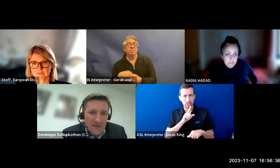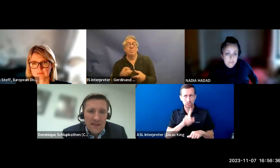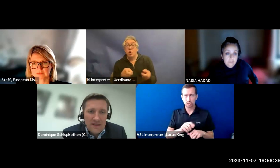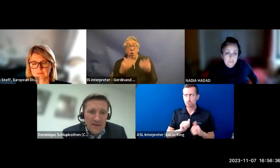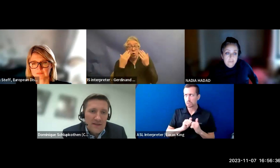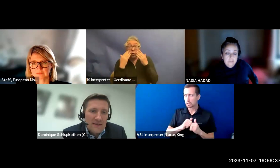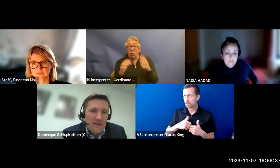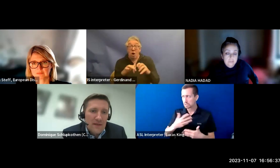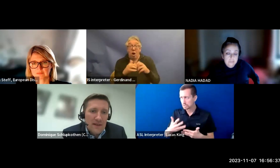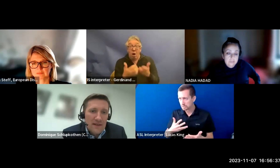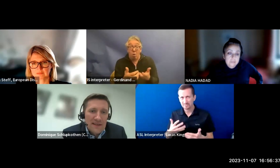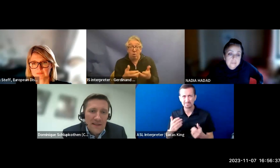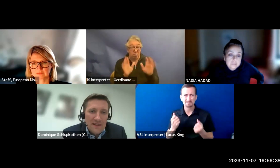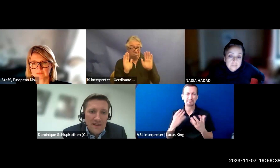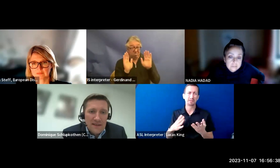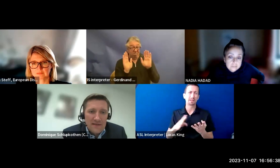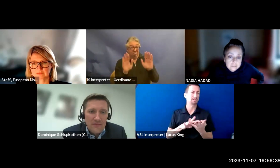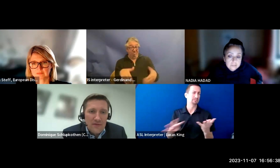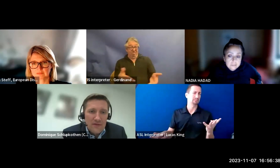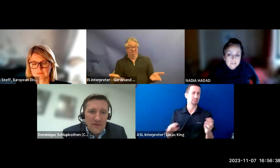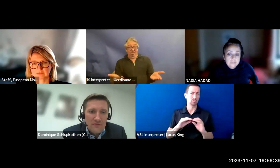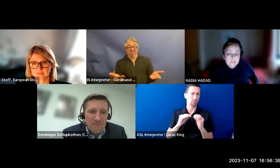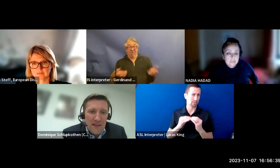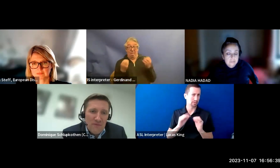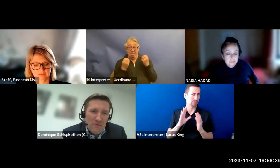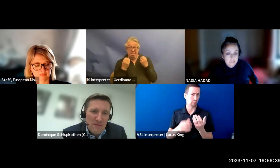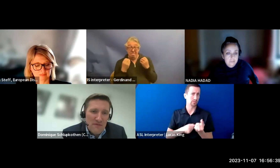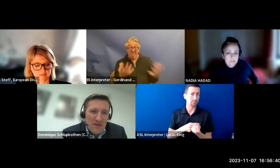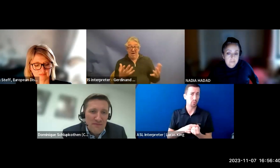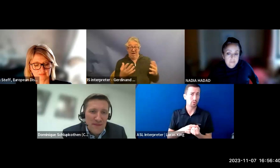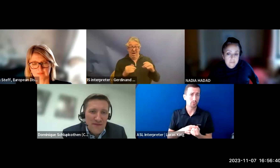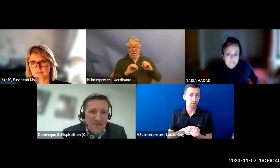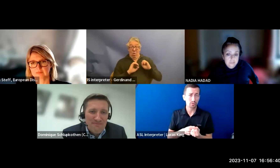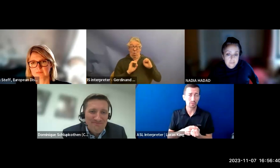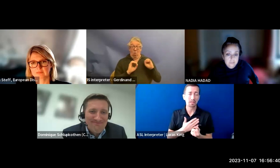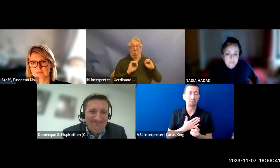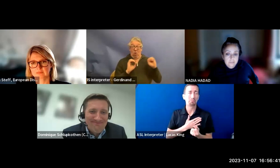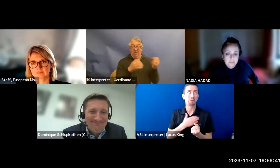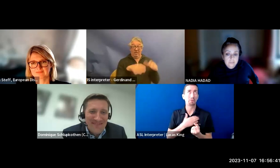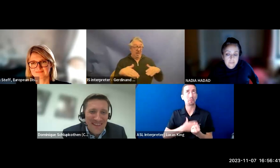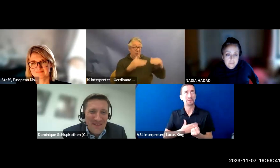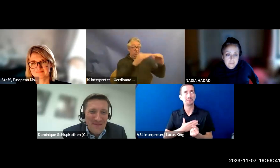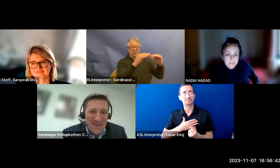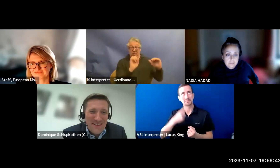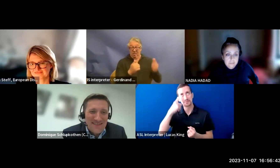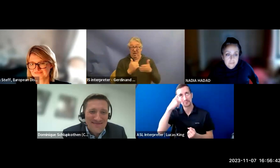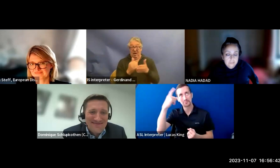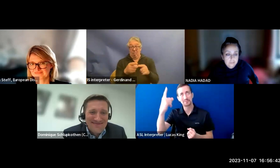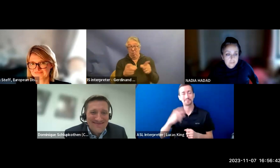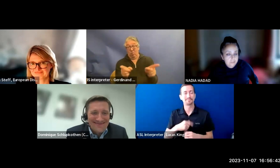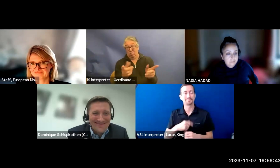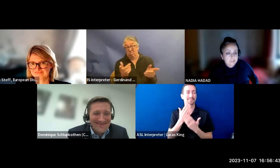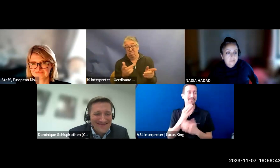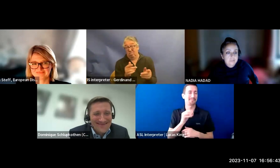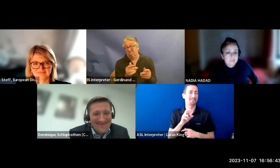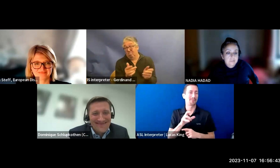there are many organizations that can support you. That would be my wish and dream. Thank you, Marion.